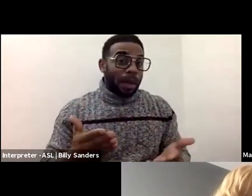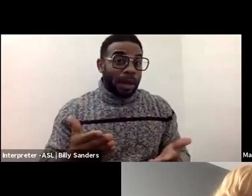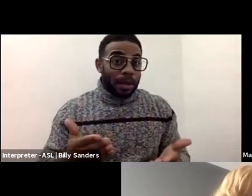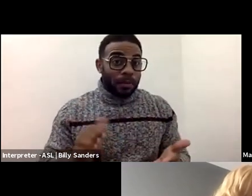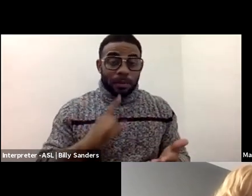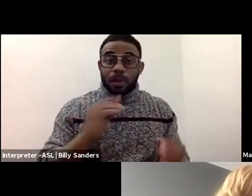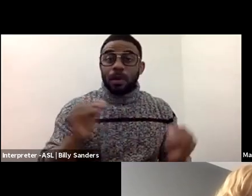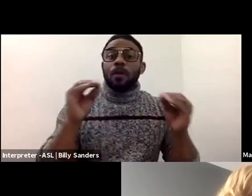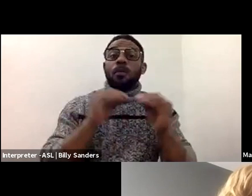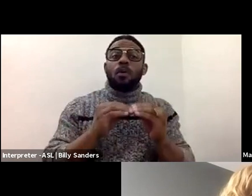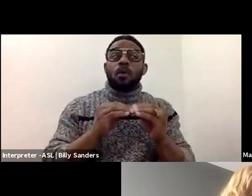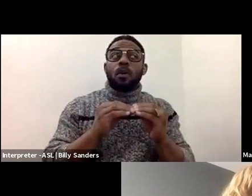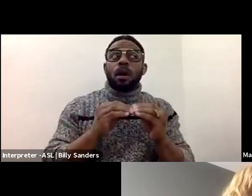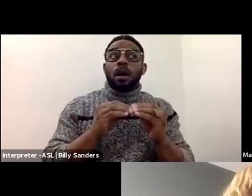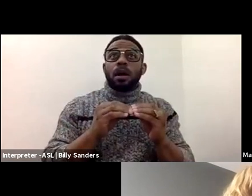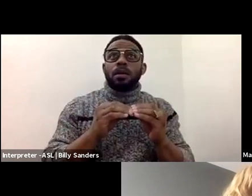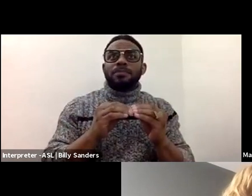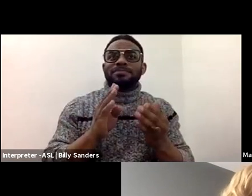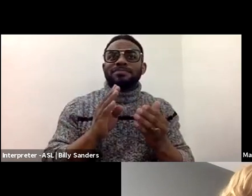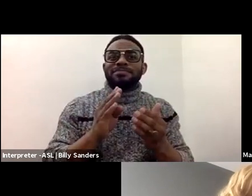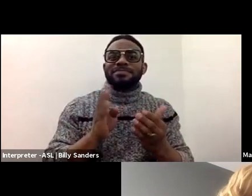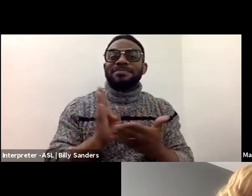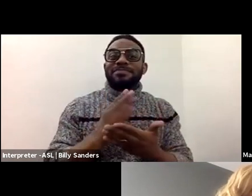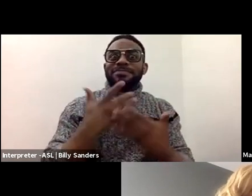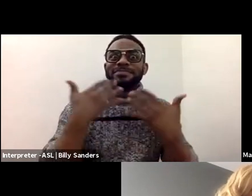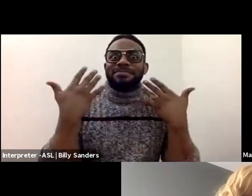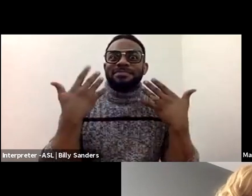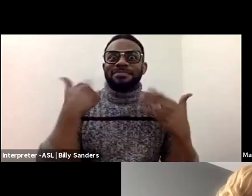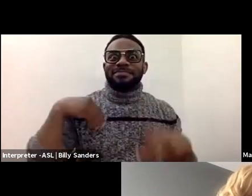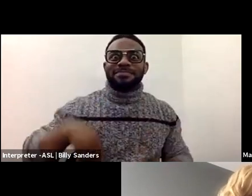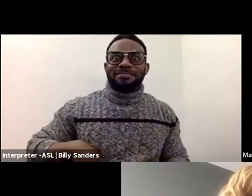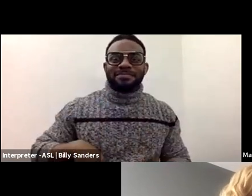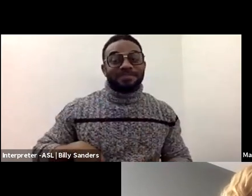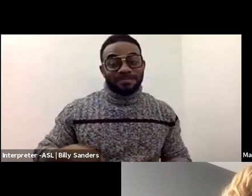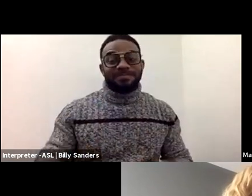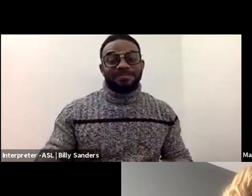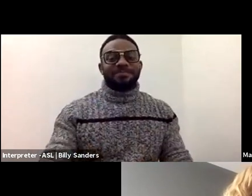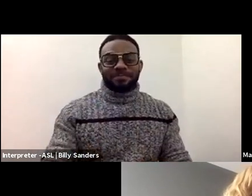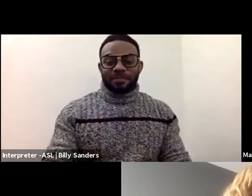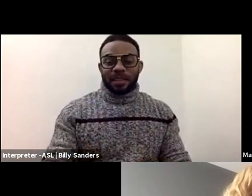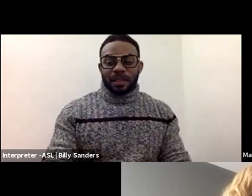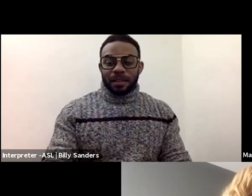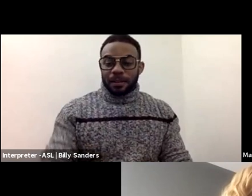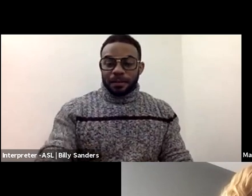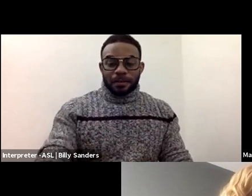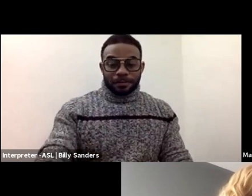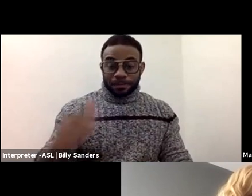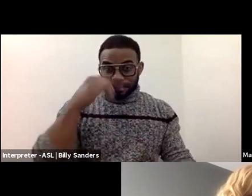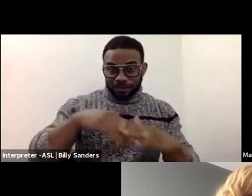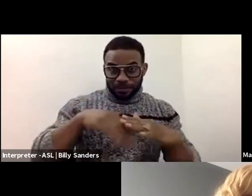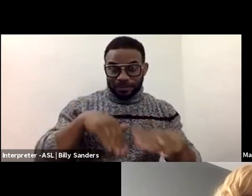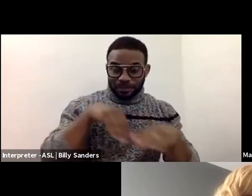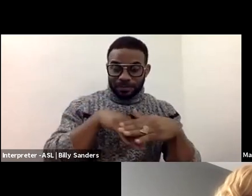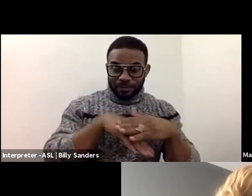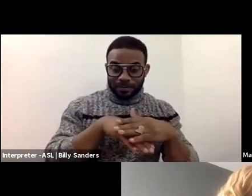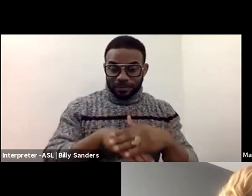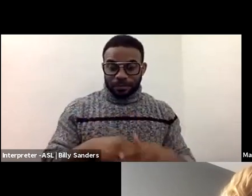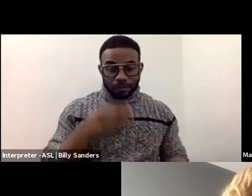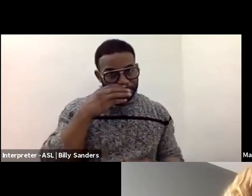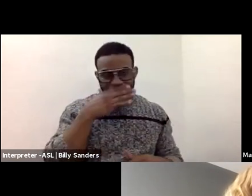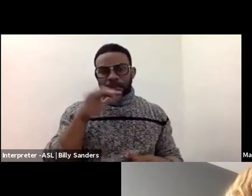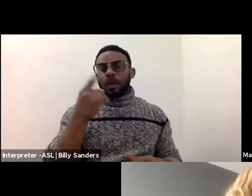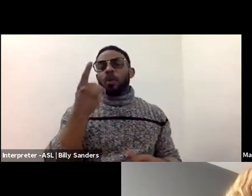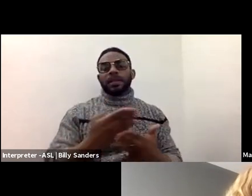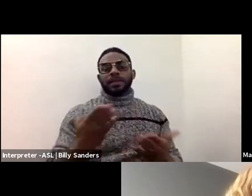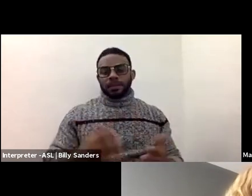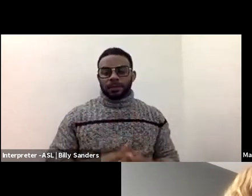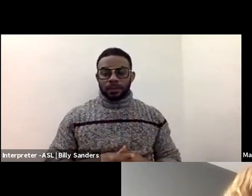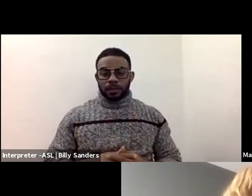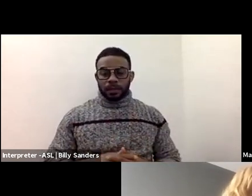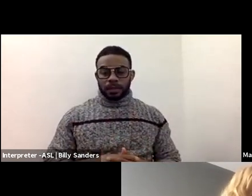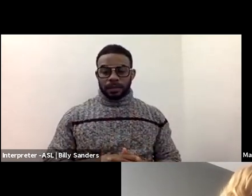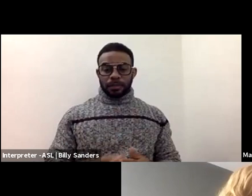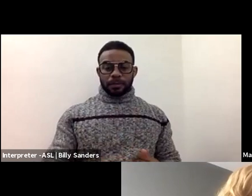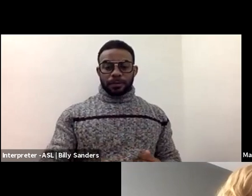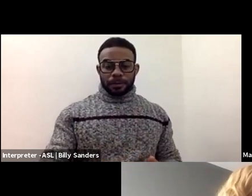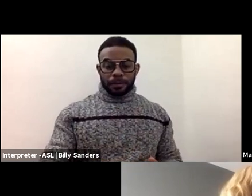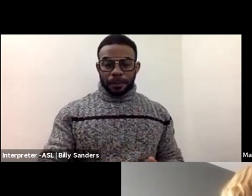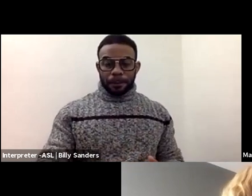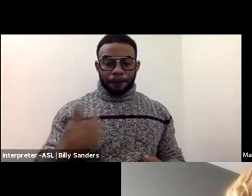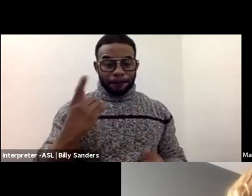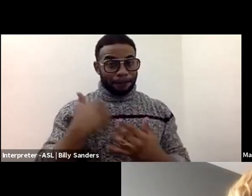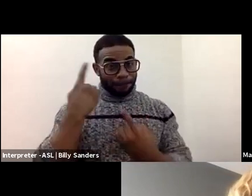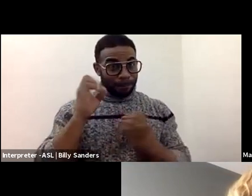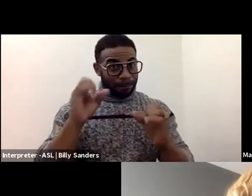more budget friendly for what I was having because of lack of accessibility. So that was one thing that I considered.